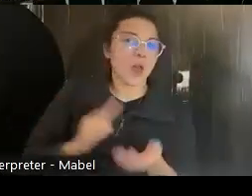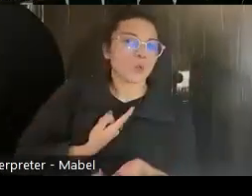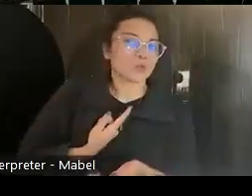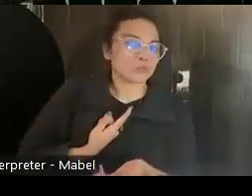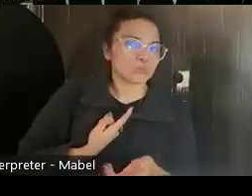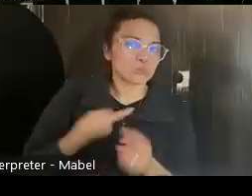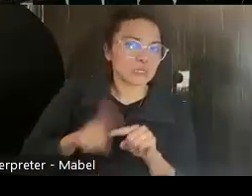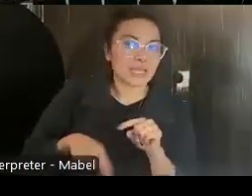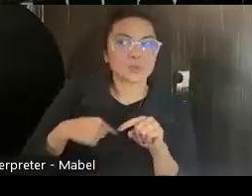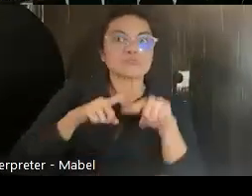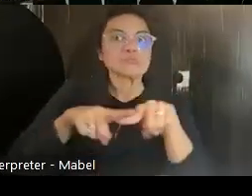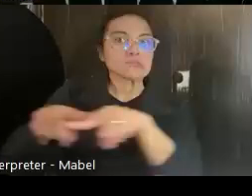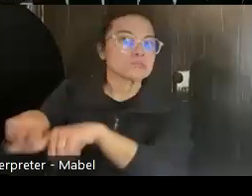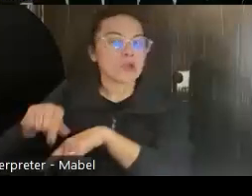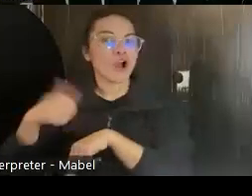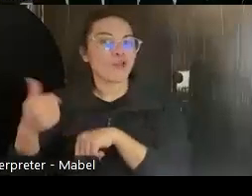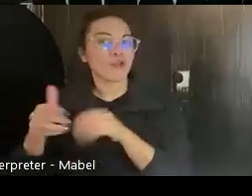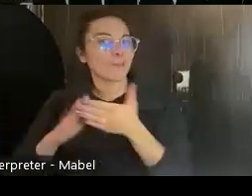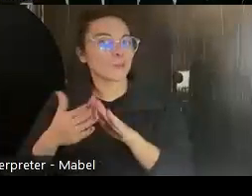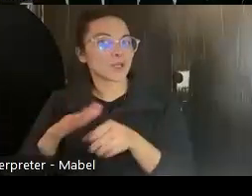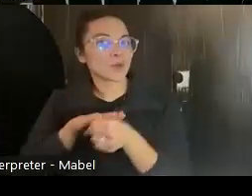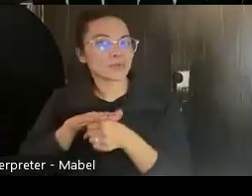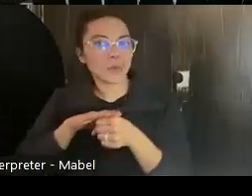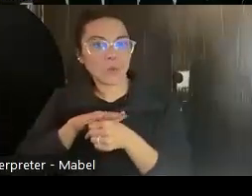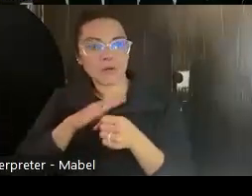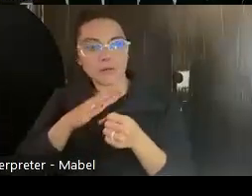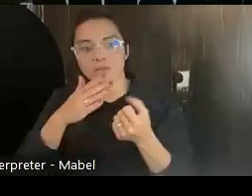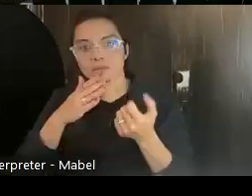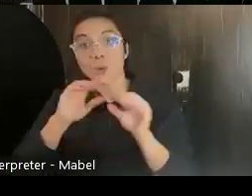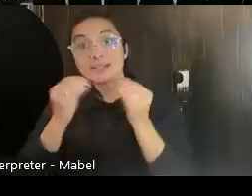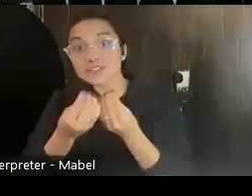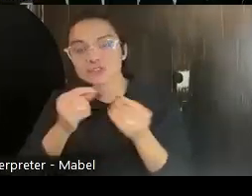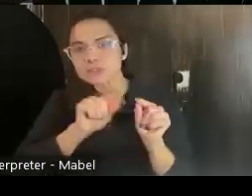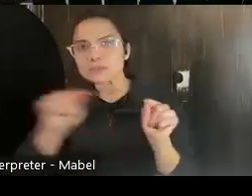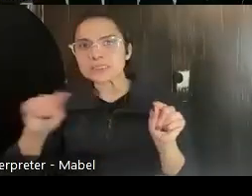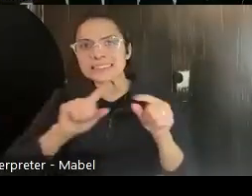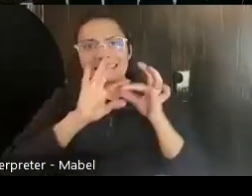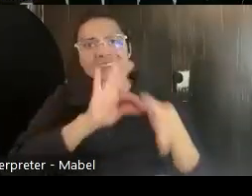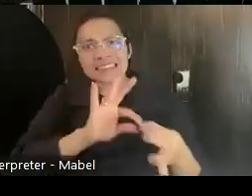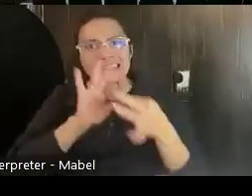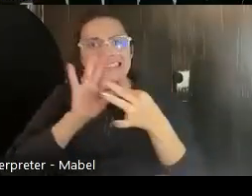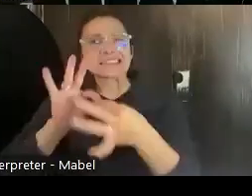organizations both locally and regionally is critical um um another thing if someone comes